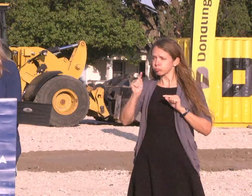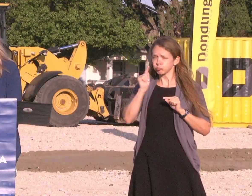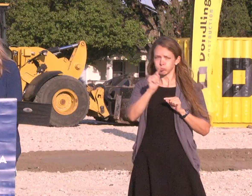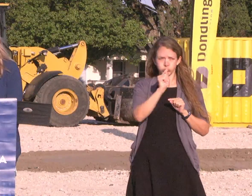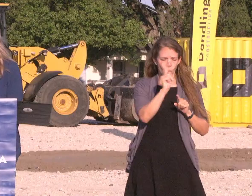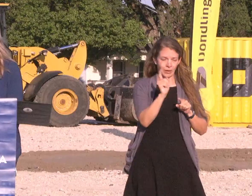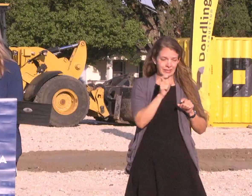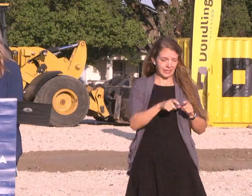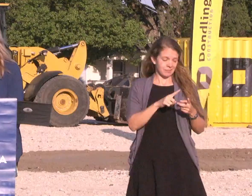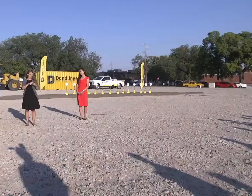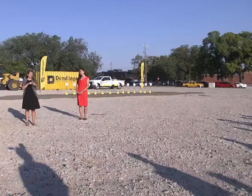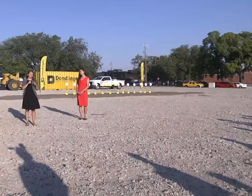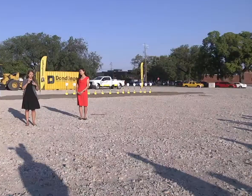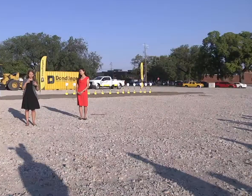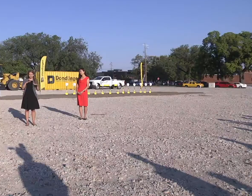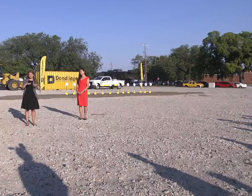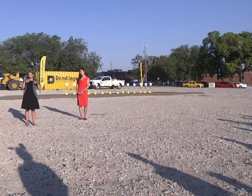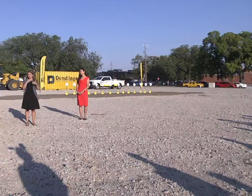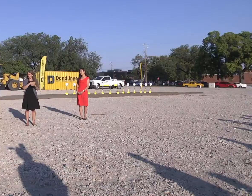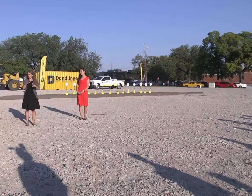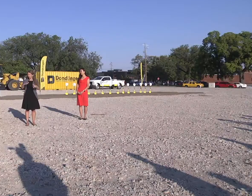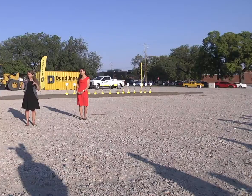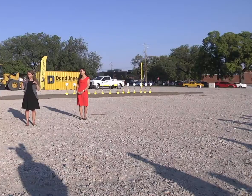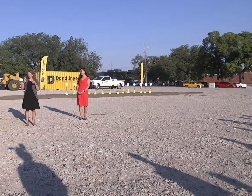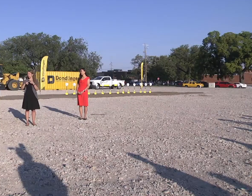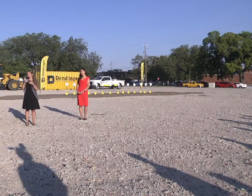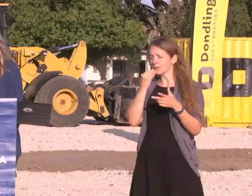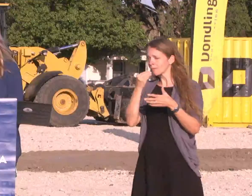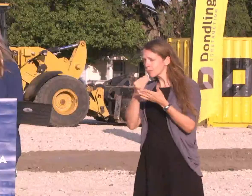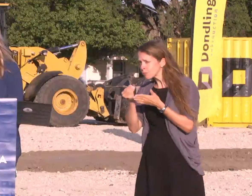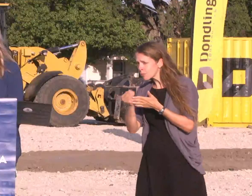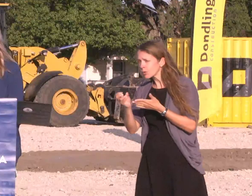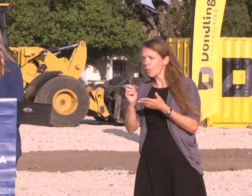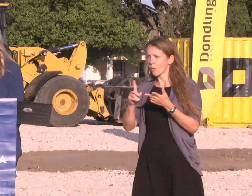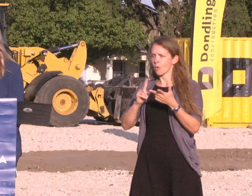whether it be a concert downtown or grabbing groceries or getting to work is crucial to a